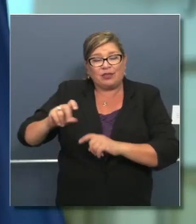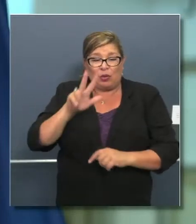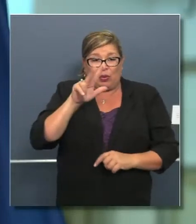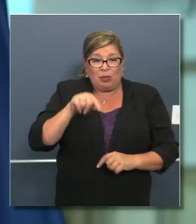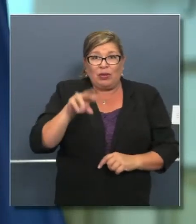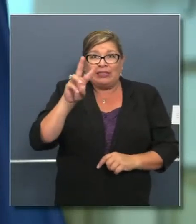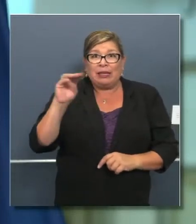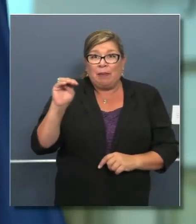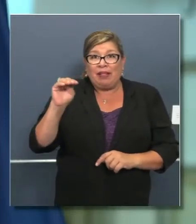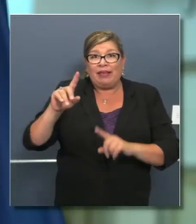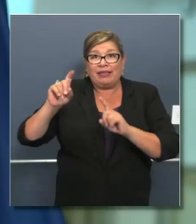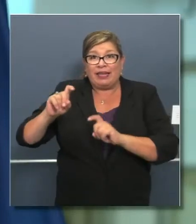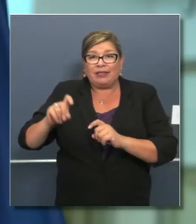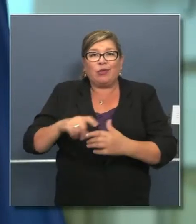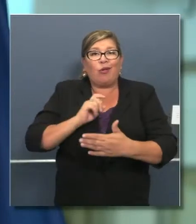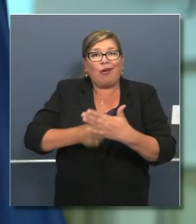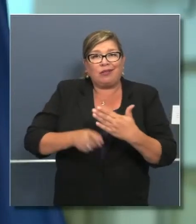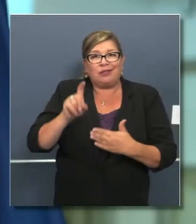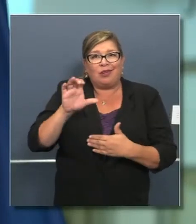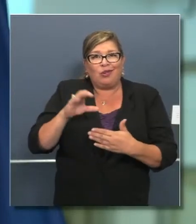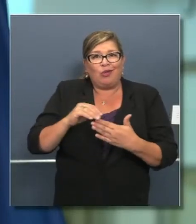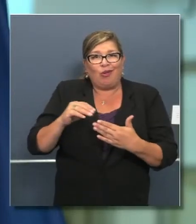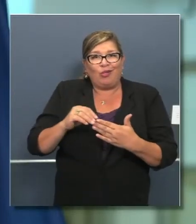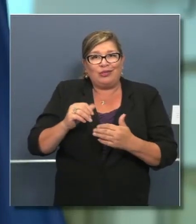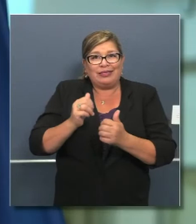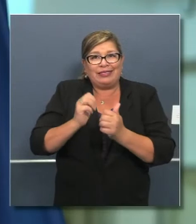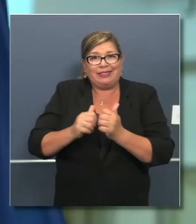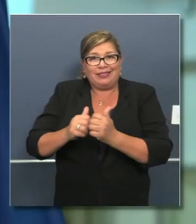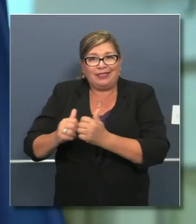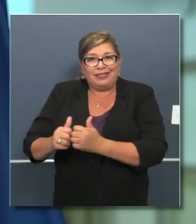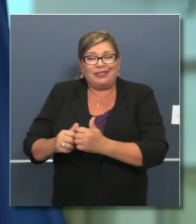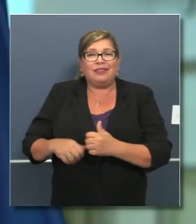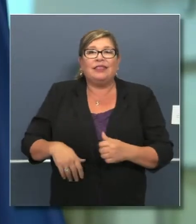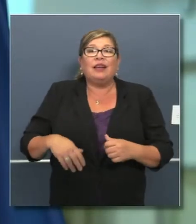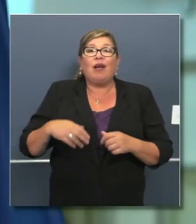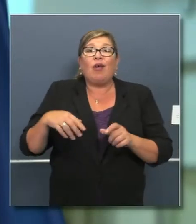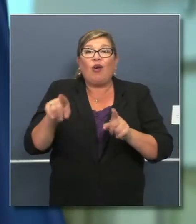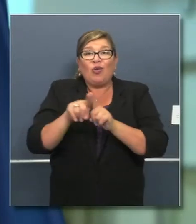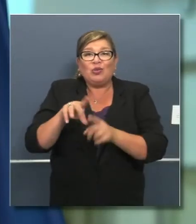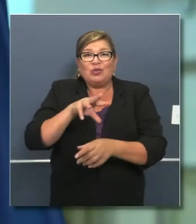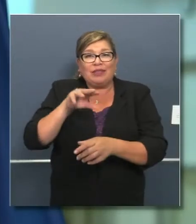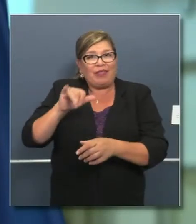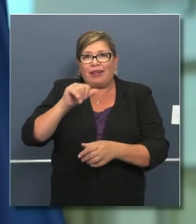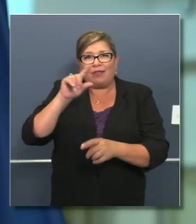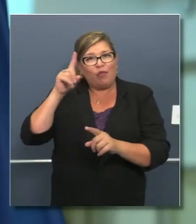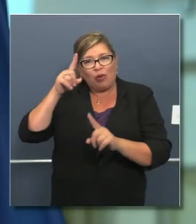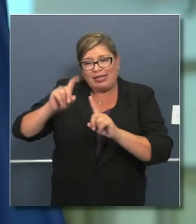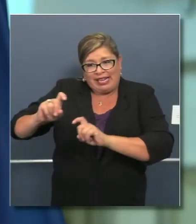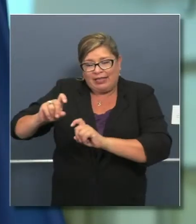some of the tests when it includes Diagnostics the media transport media getting the swabs doing the